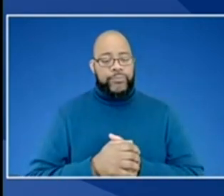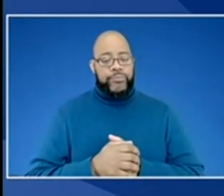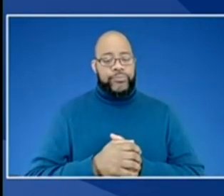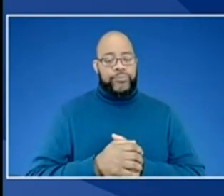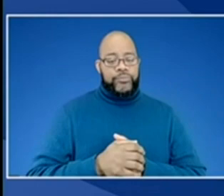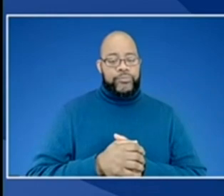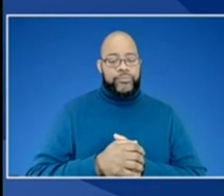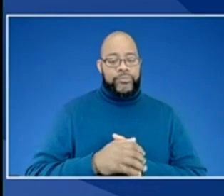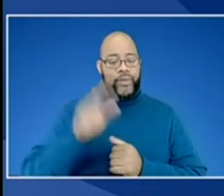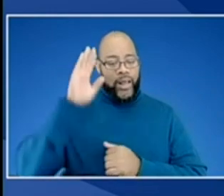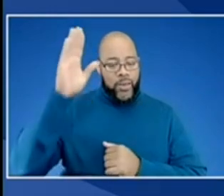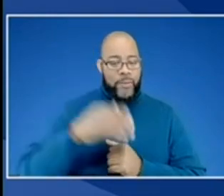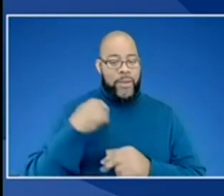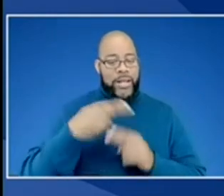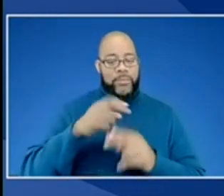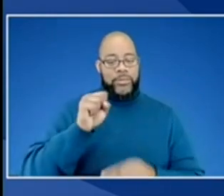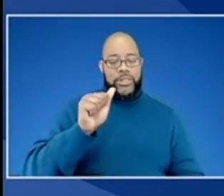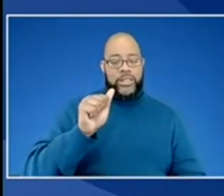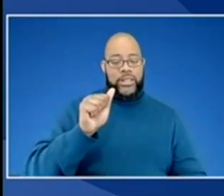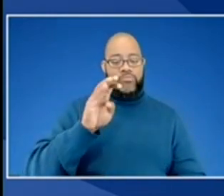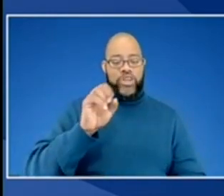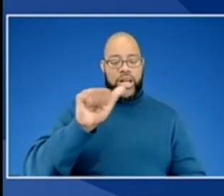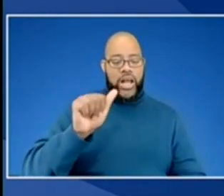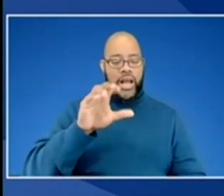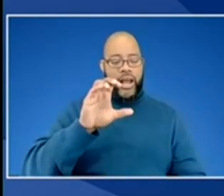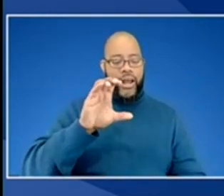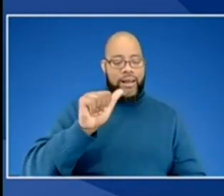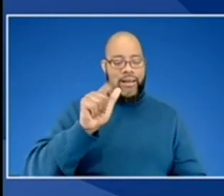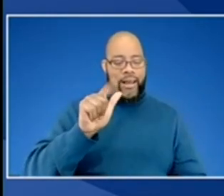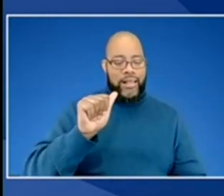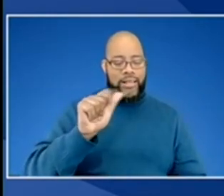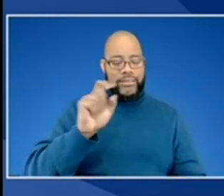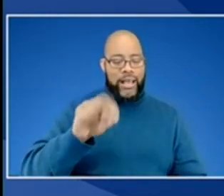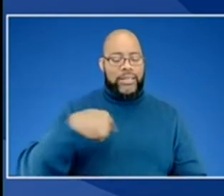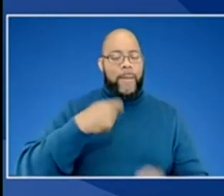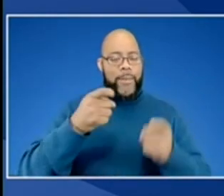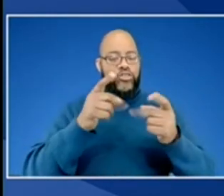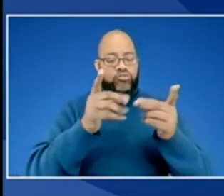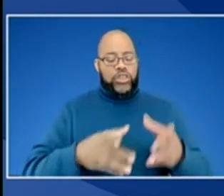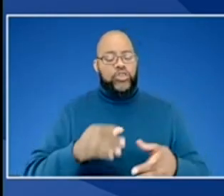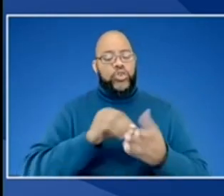Okay. Hello. My name is Sabrina Calazans, and I'm the managing director at the Student Debt Crisis Center.